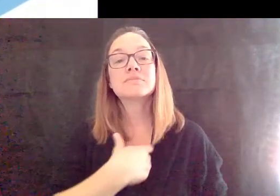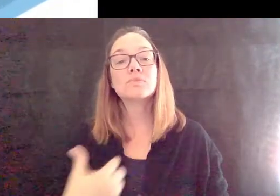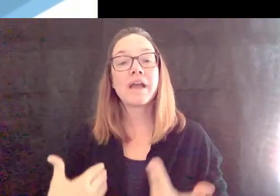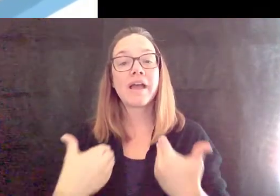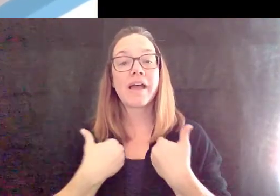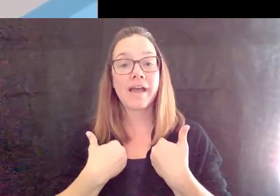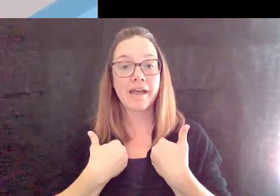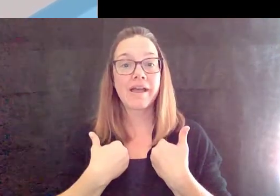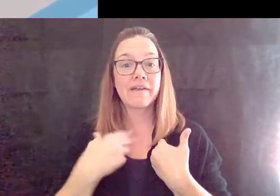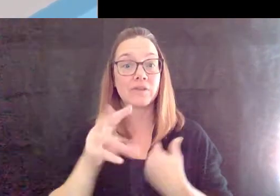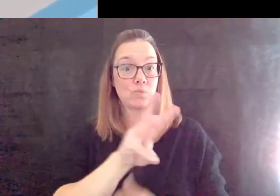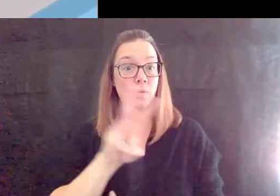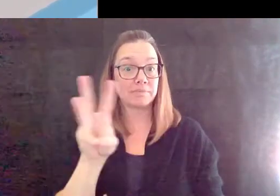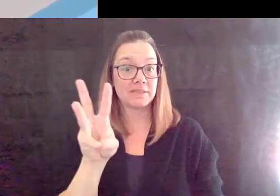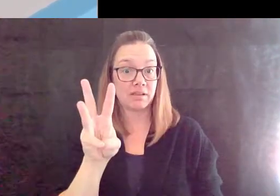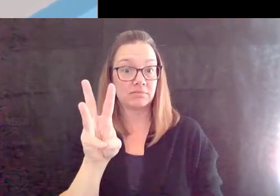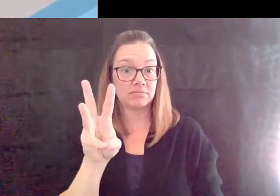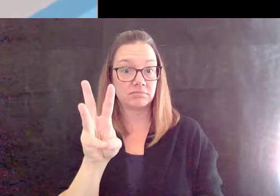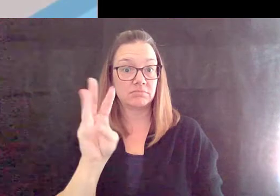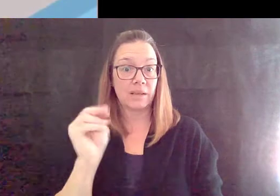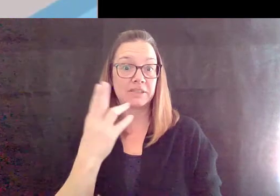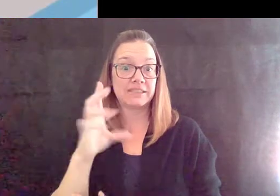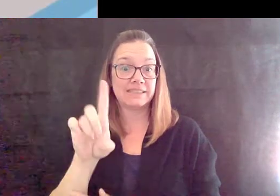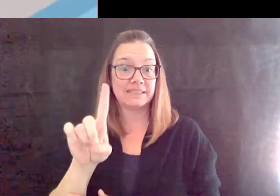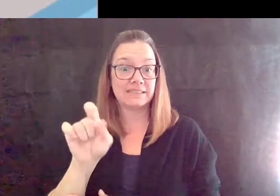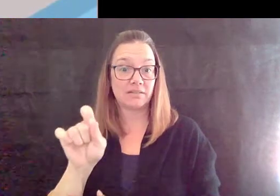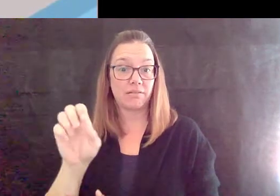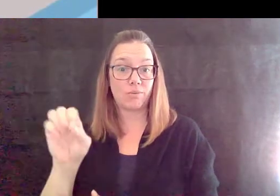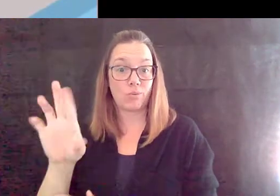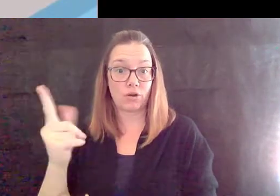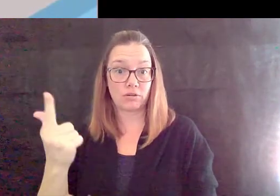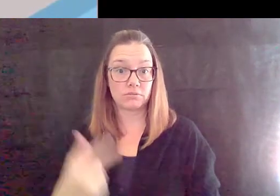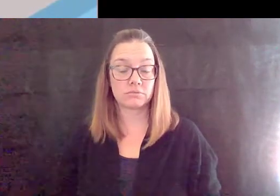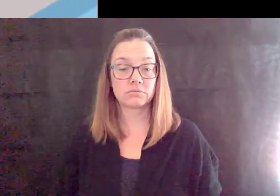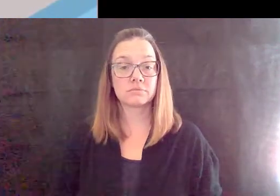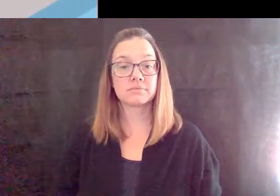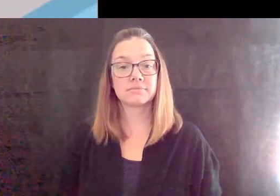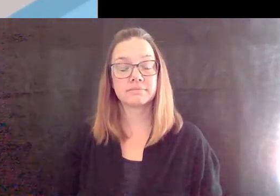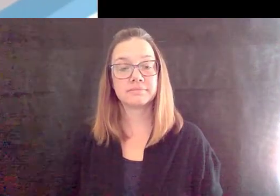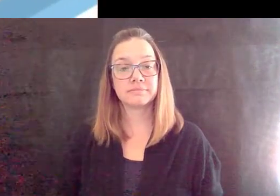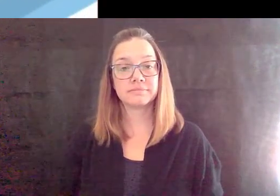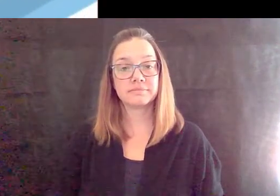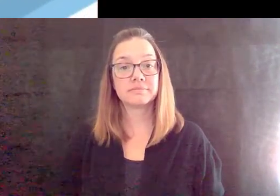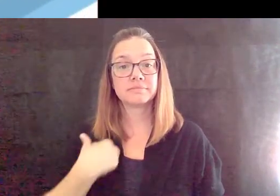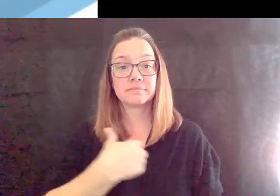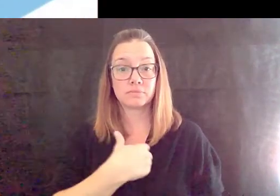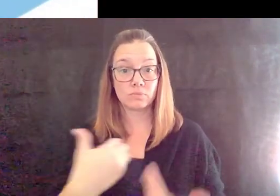So we have our front-facing website, the MACD.org. Next.